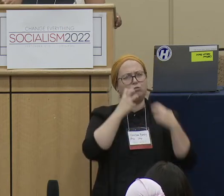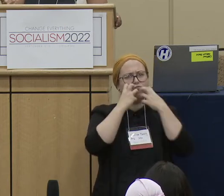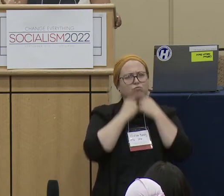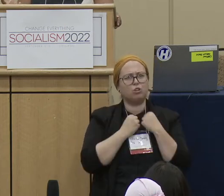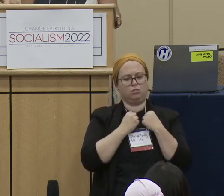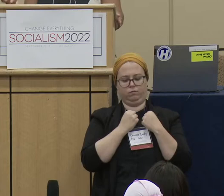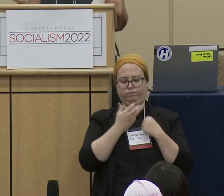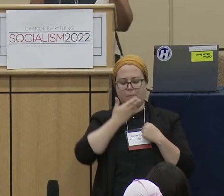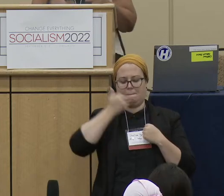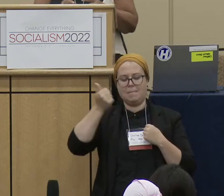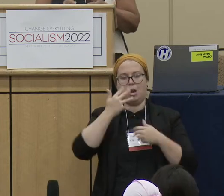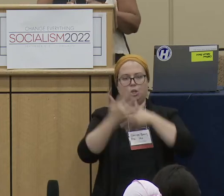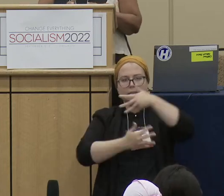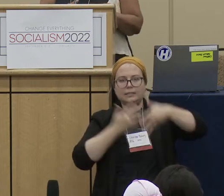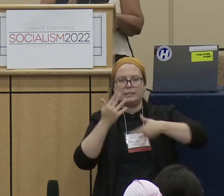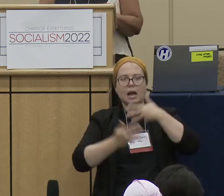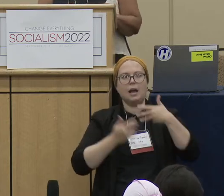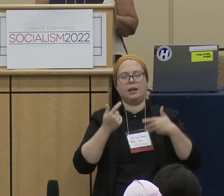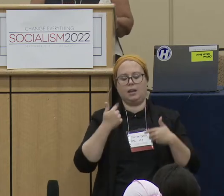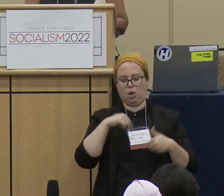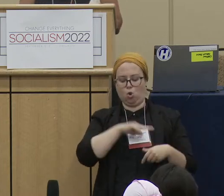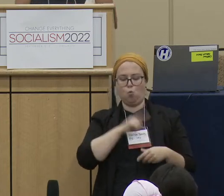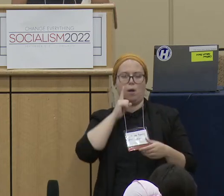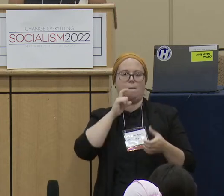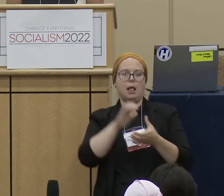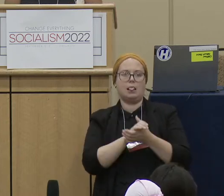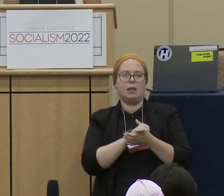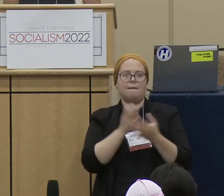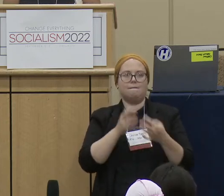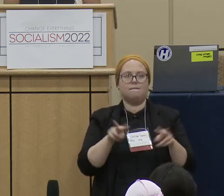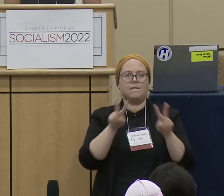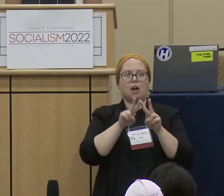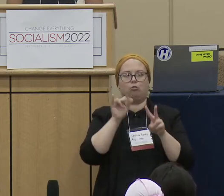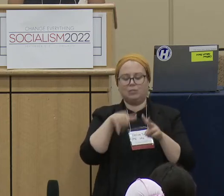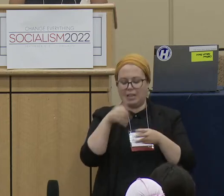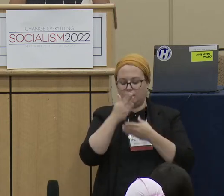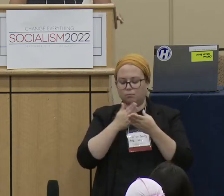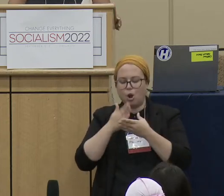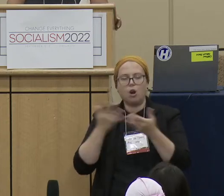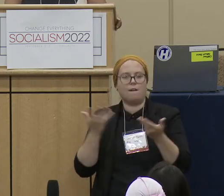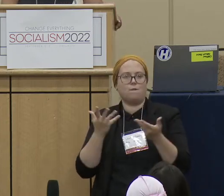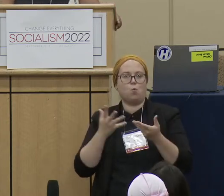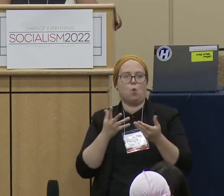almost not thinking we are worthy of a better society , right, of enticing us to buy into a set of values that's